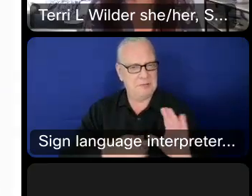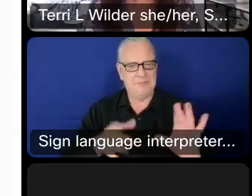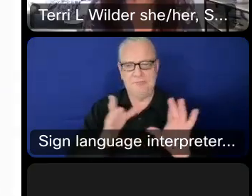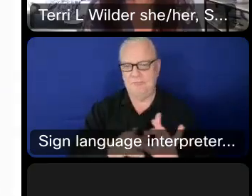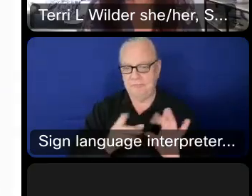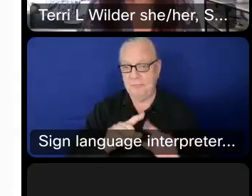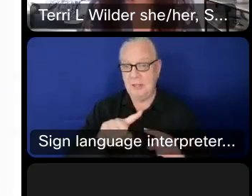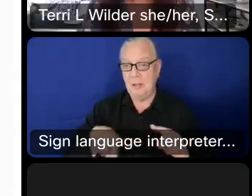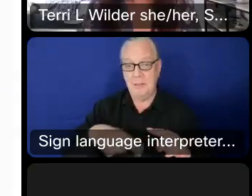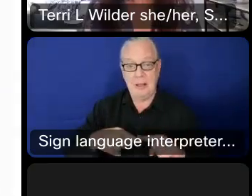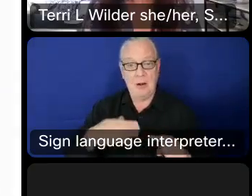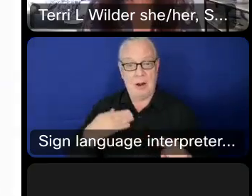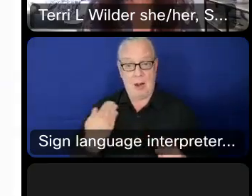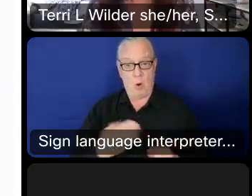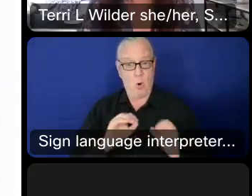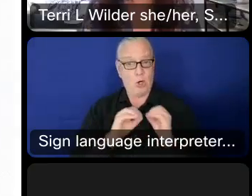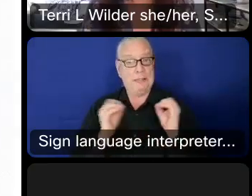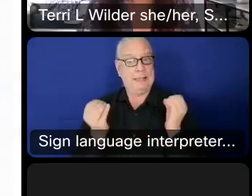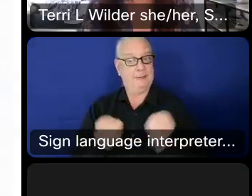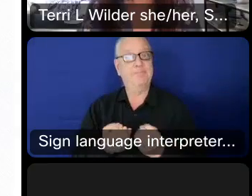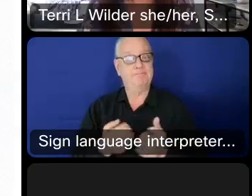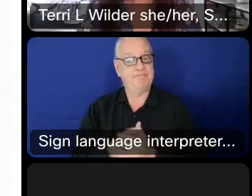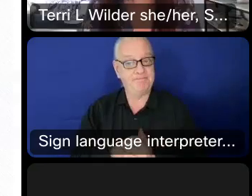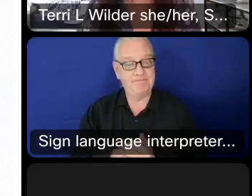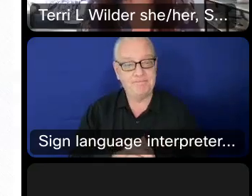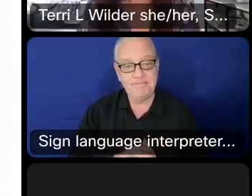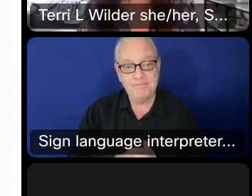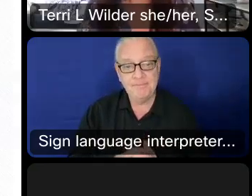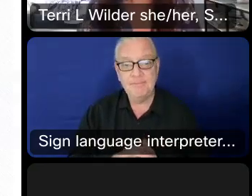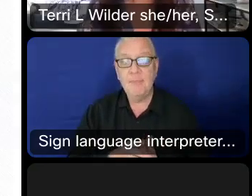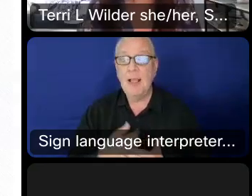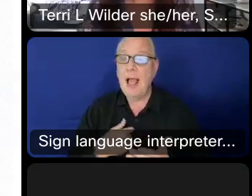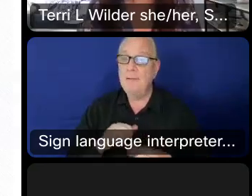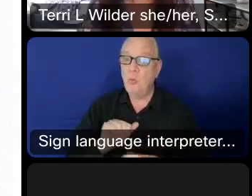organization that I work for. So I work for an organization